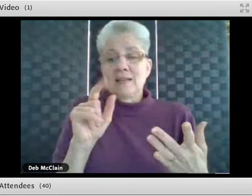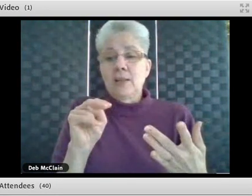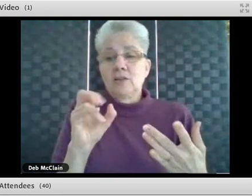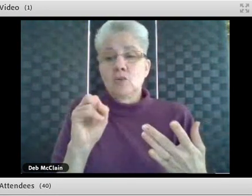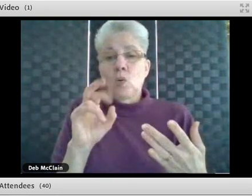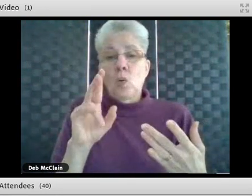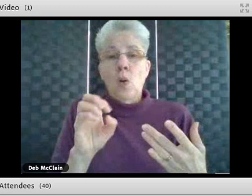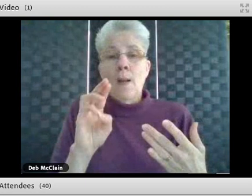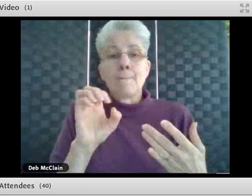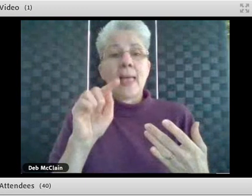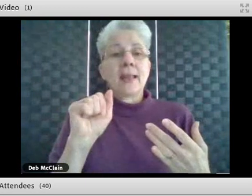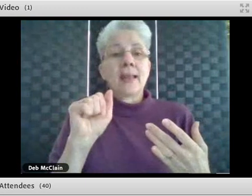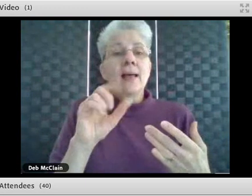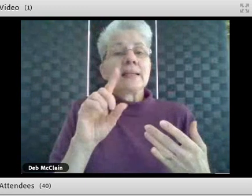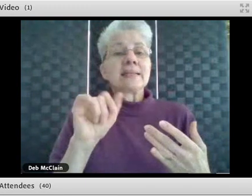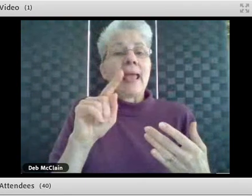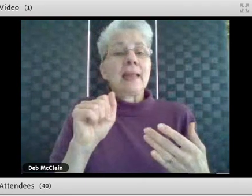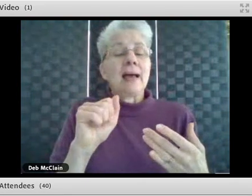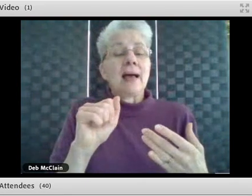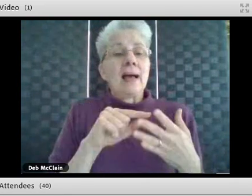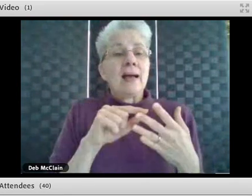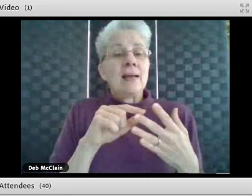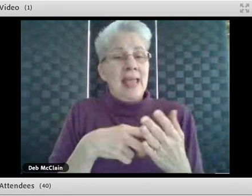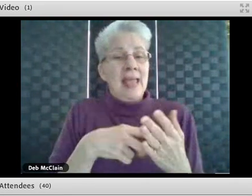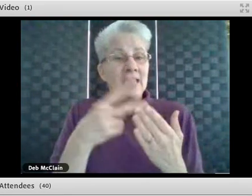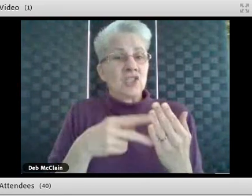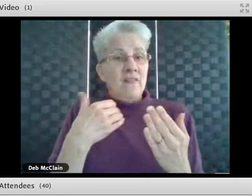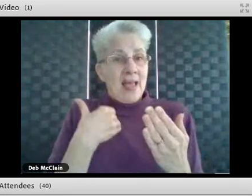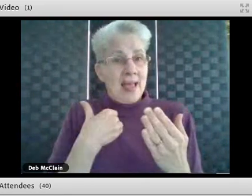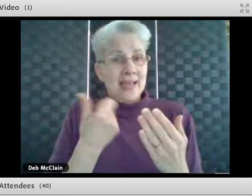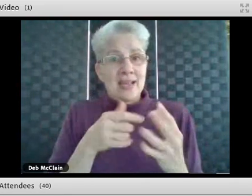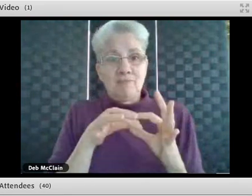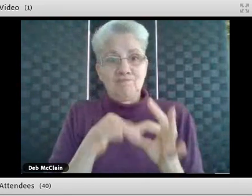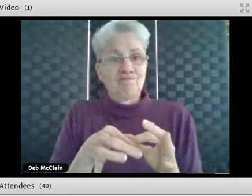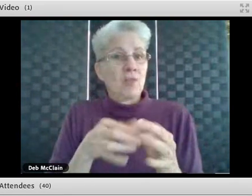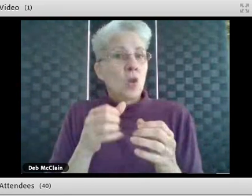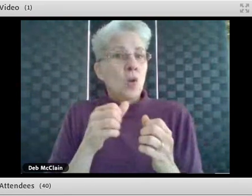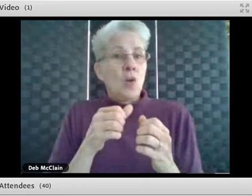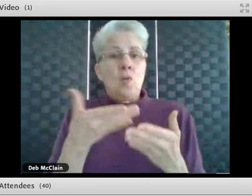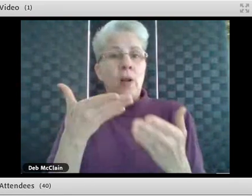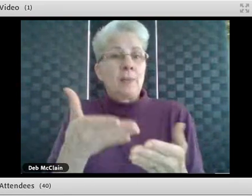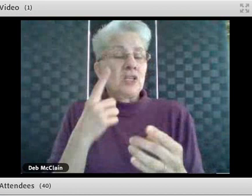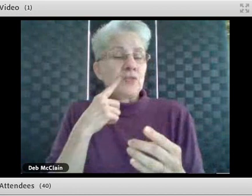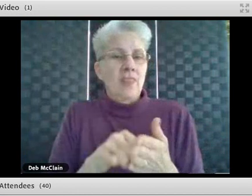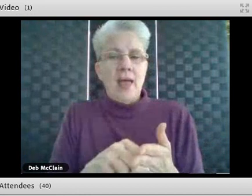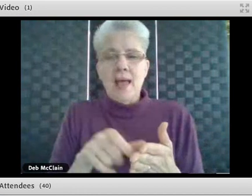has any particular recommendations in that regard, but... Oh, maybe you think PCC.